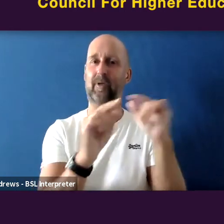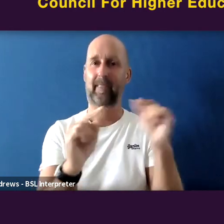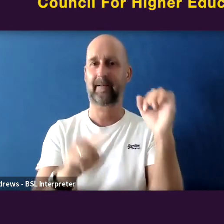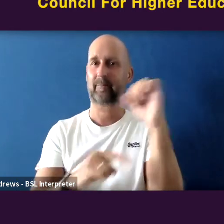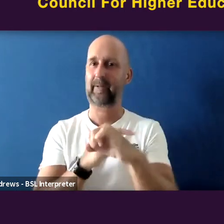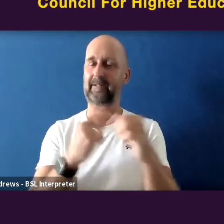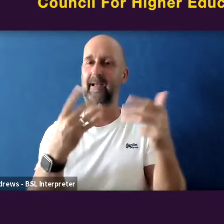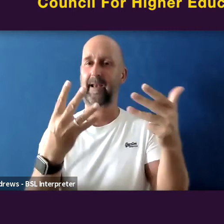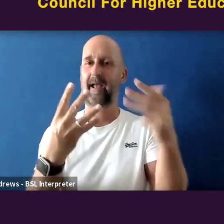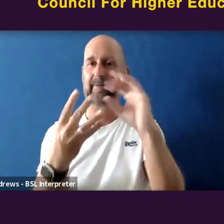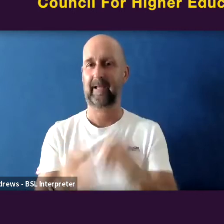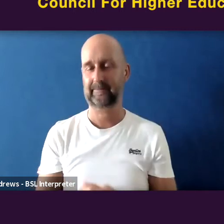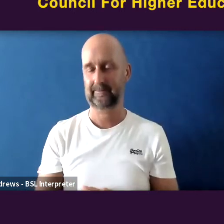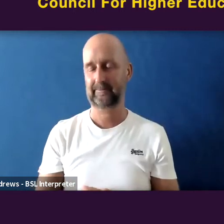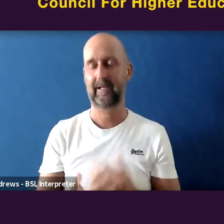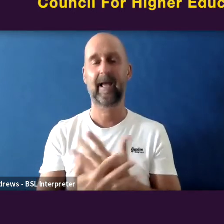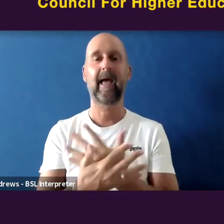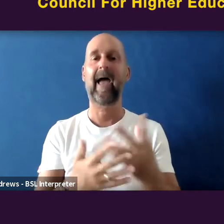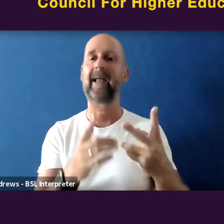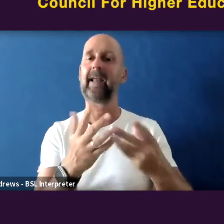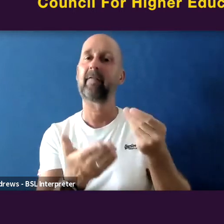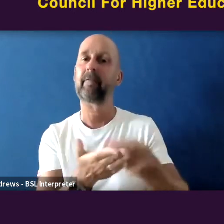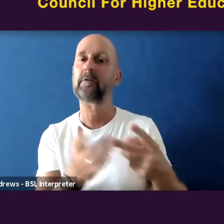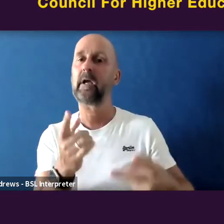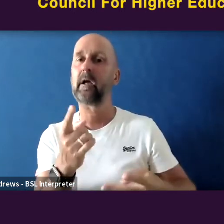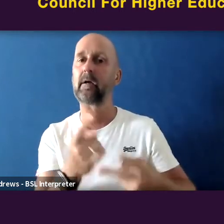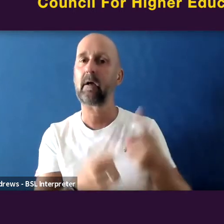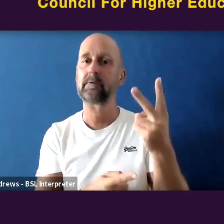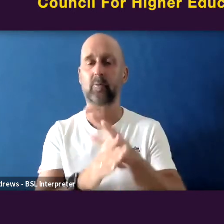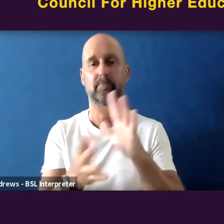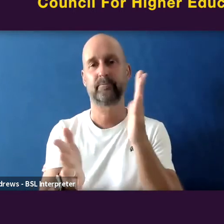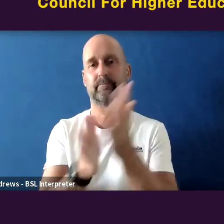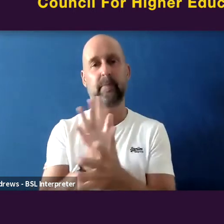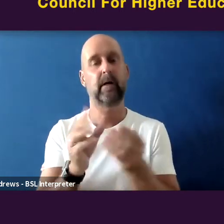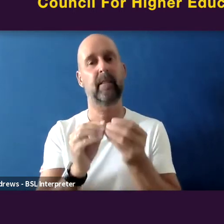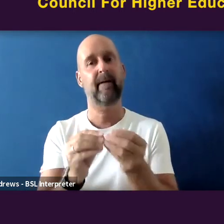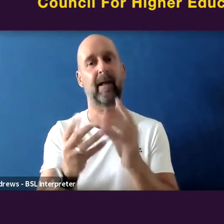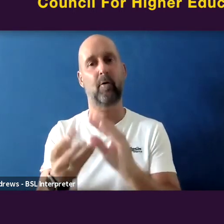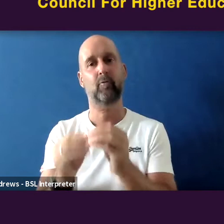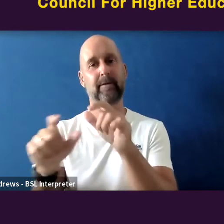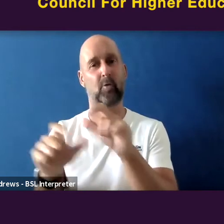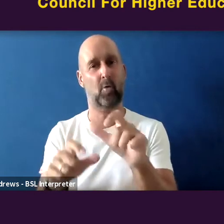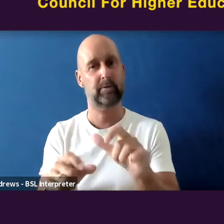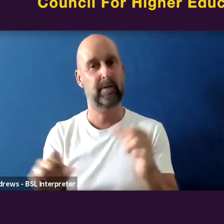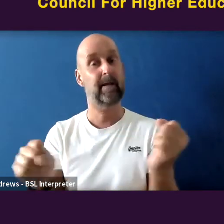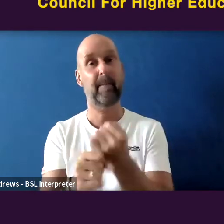Any cut in funding would undermine the value of creative courses and make it more difficult for